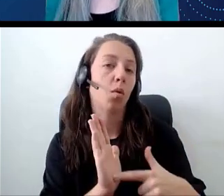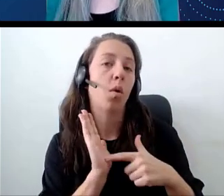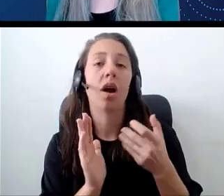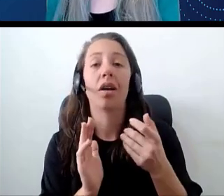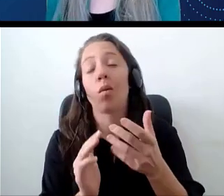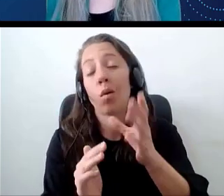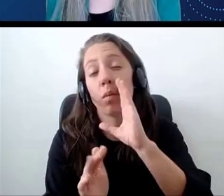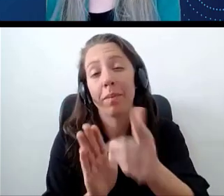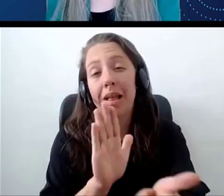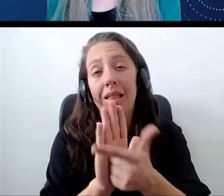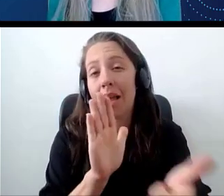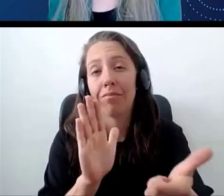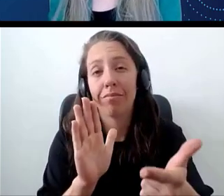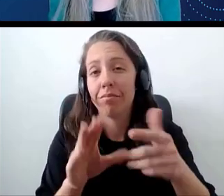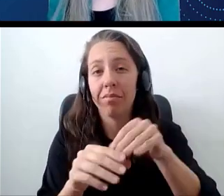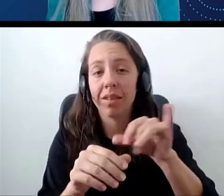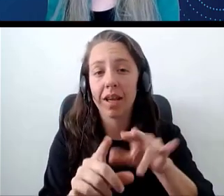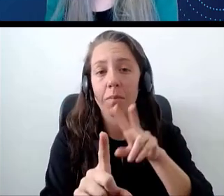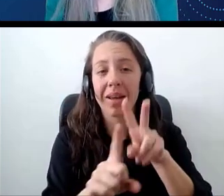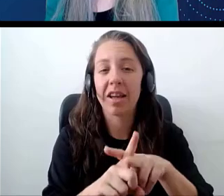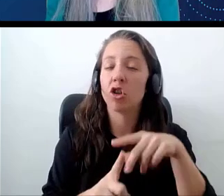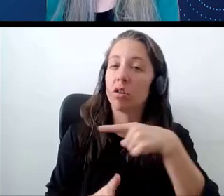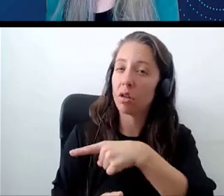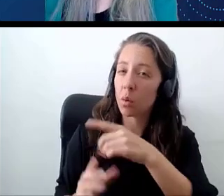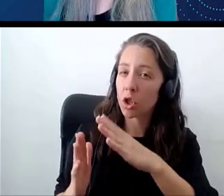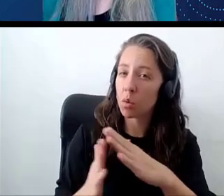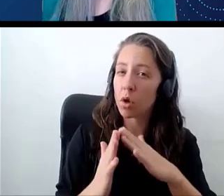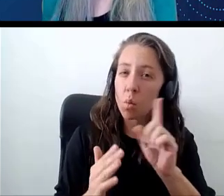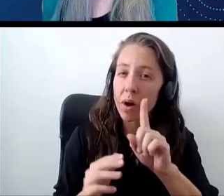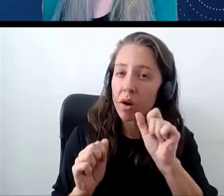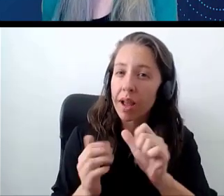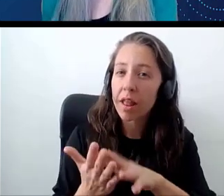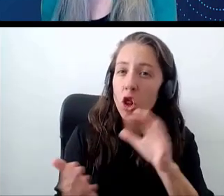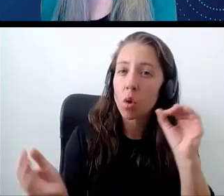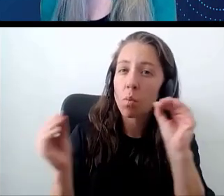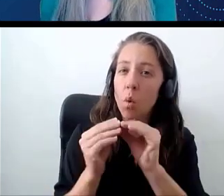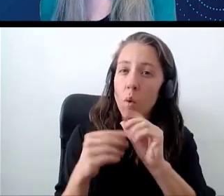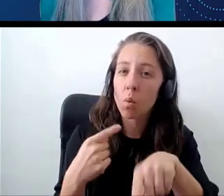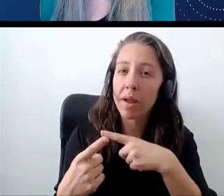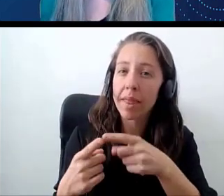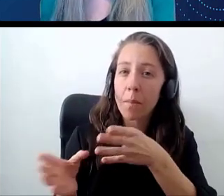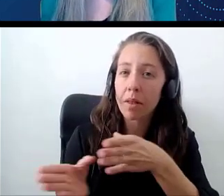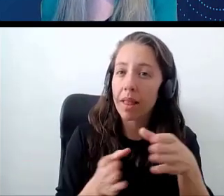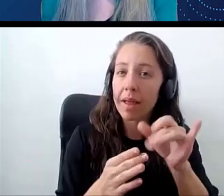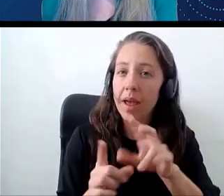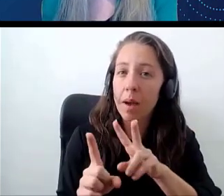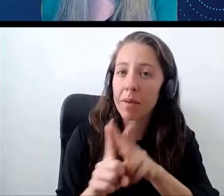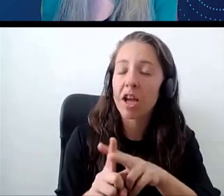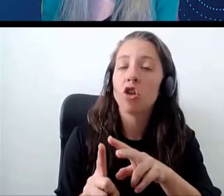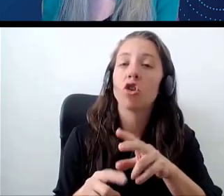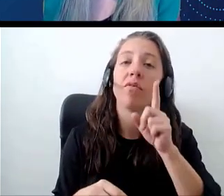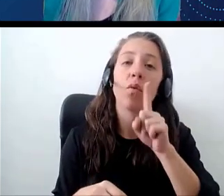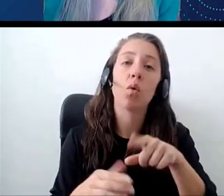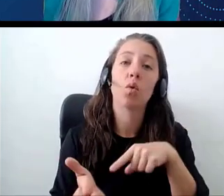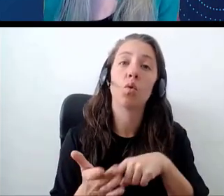Cynthia Dwyer Where can the community learn more as they plan their application for the due dates on or after January 25th, 2025?